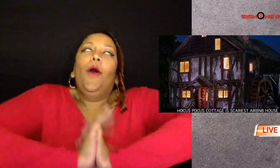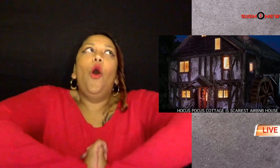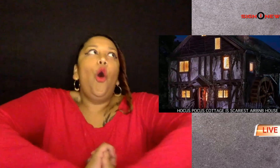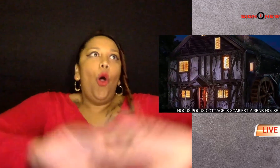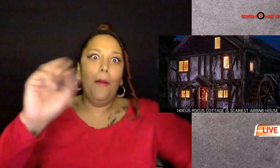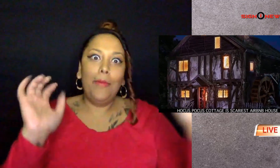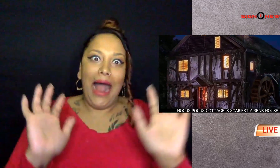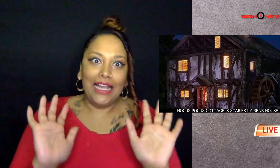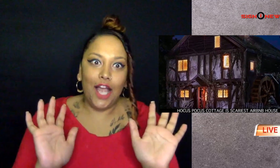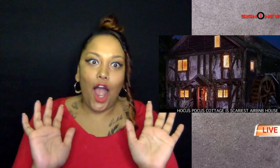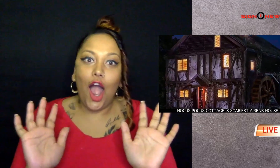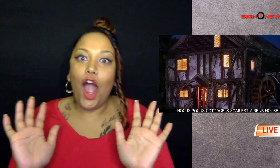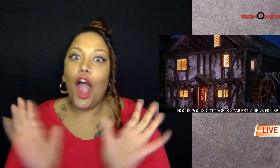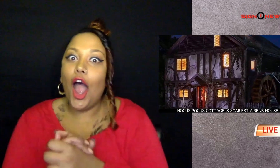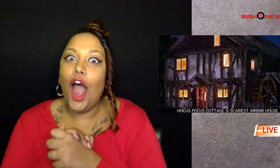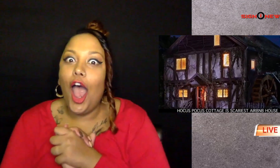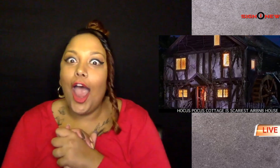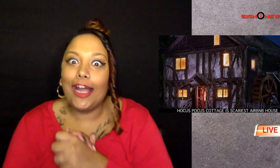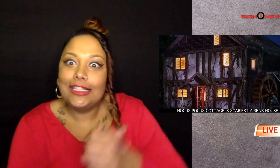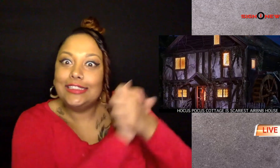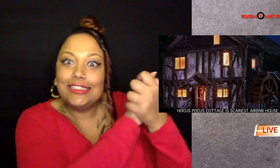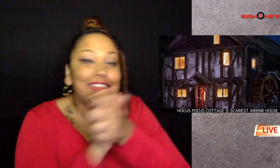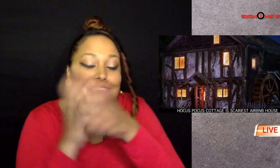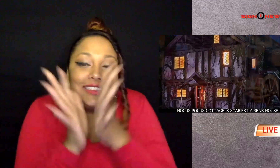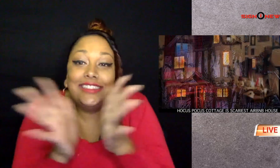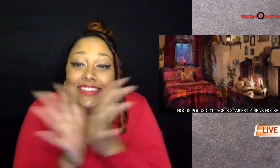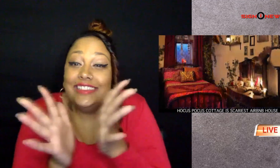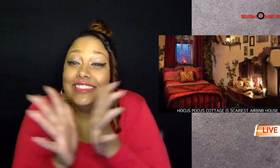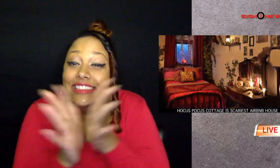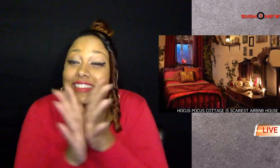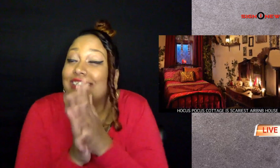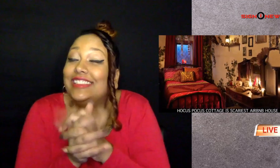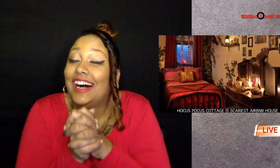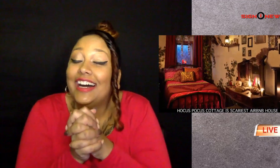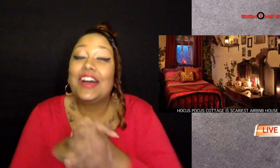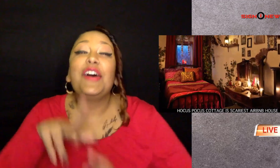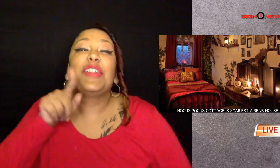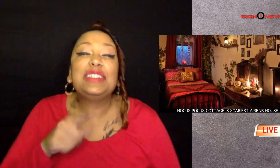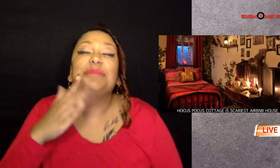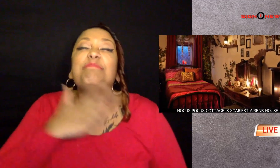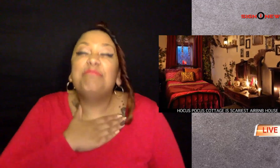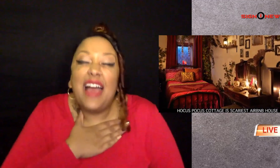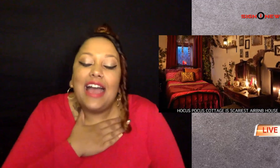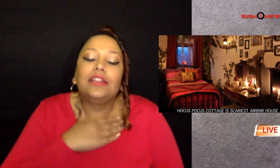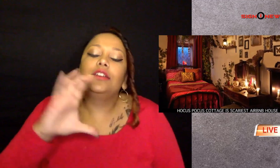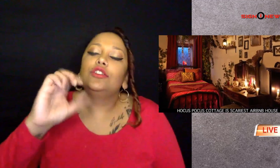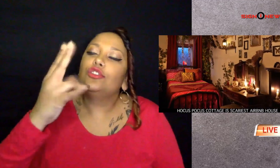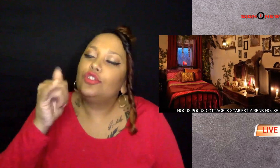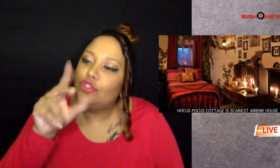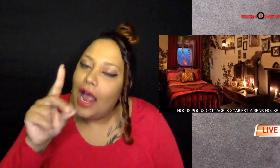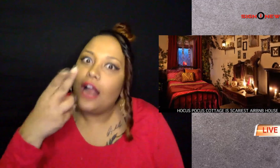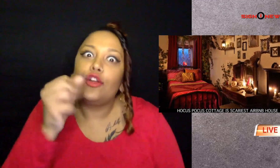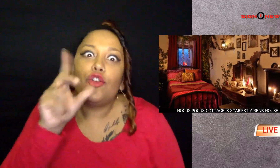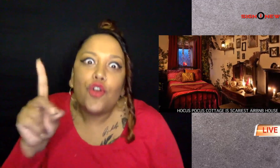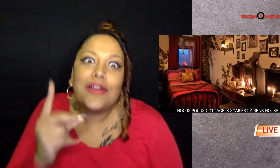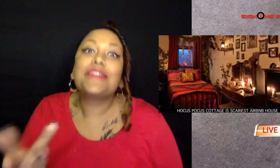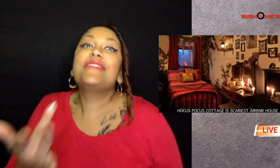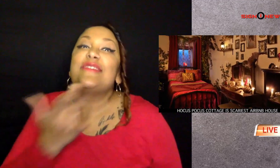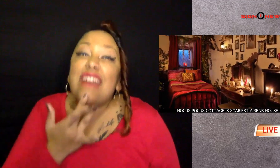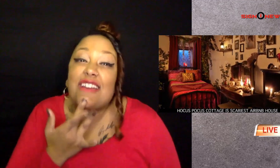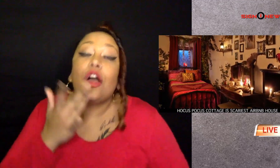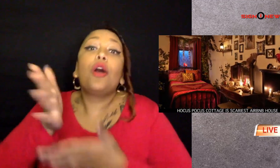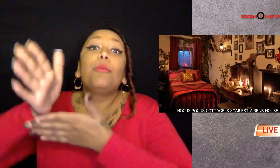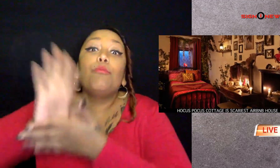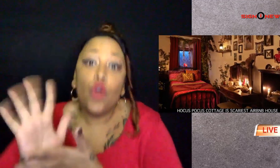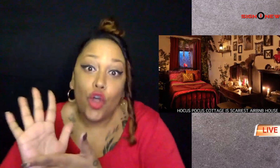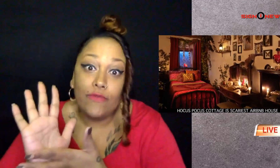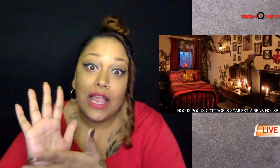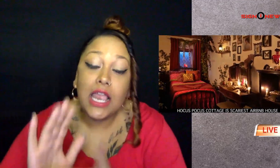all my gosh this is my favorite childhood movie